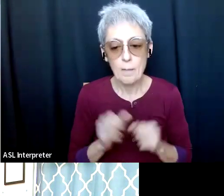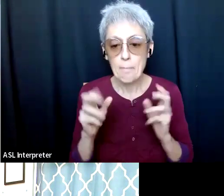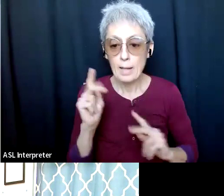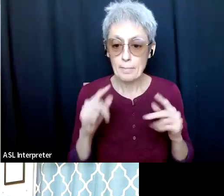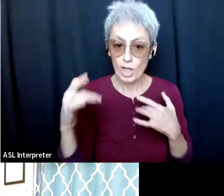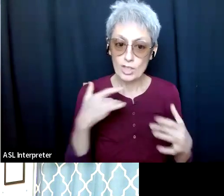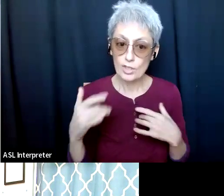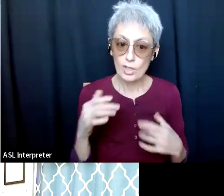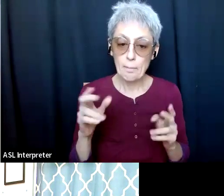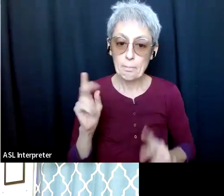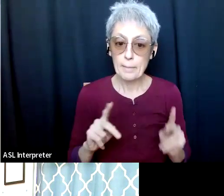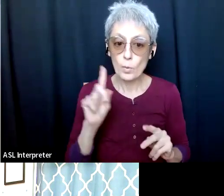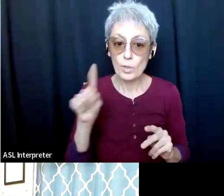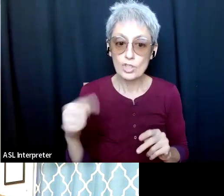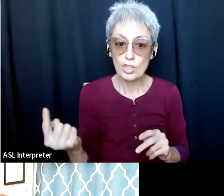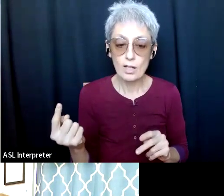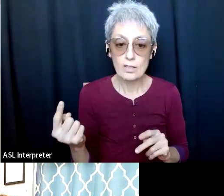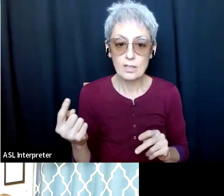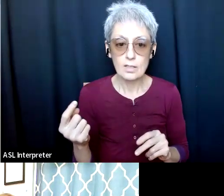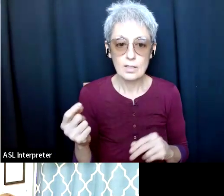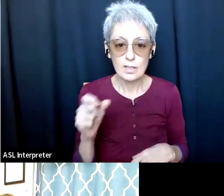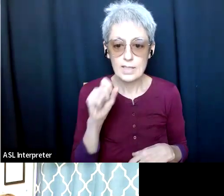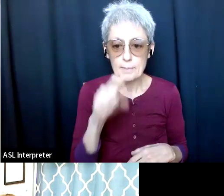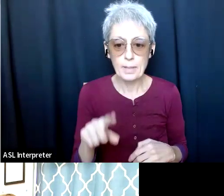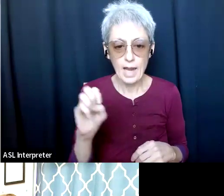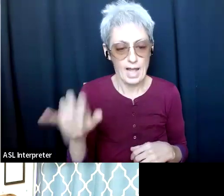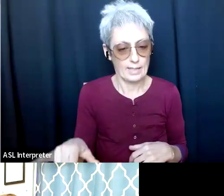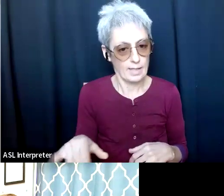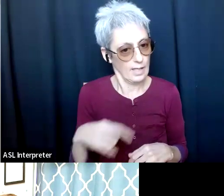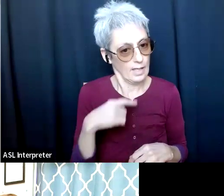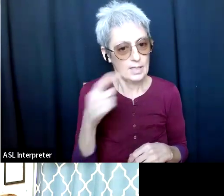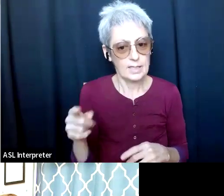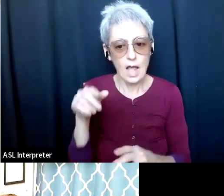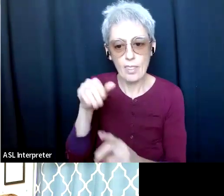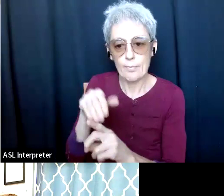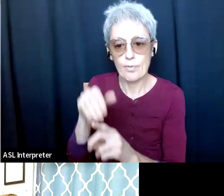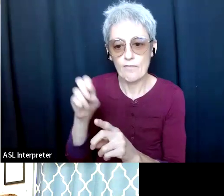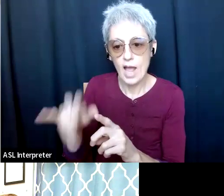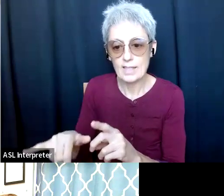OK, we have another question in the Q&A and I'll just shout out to all the attendees.